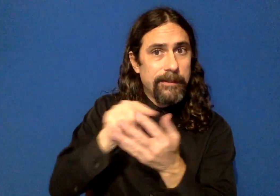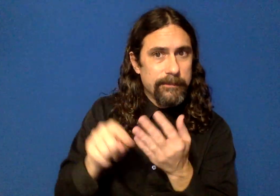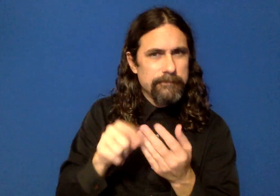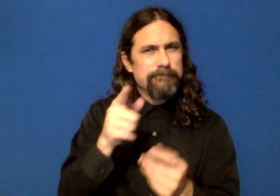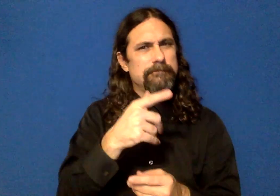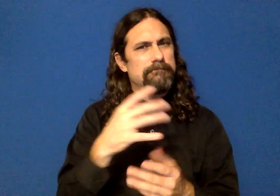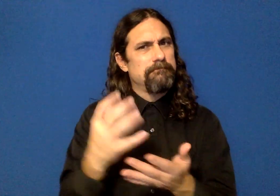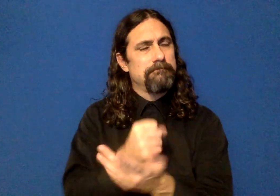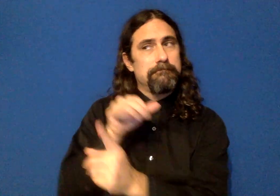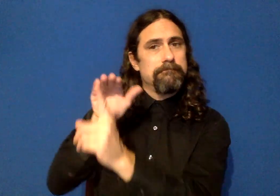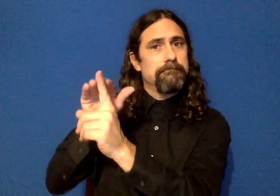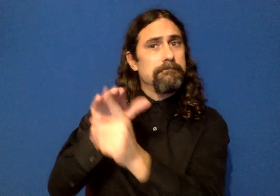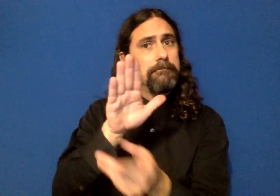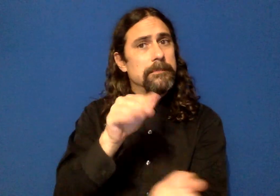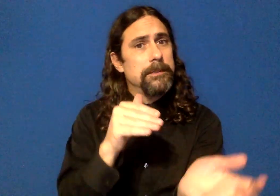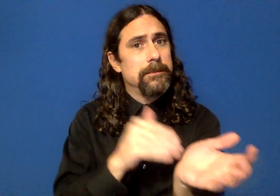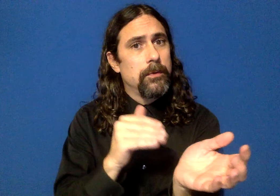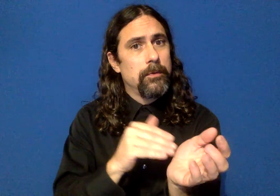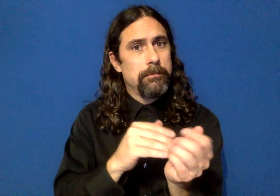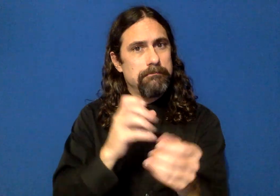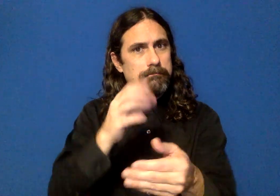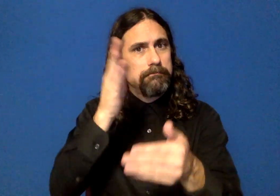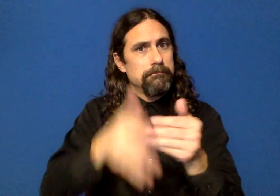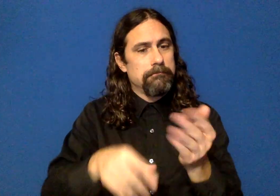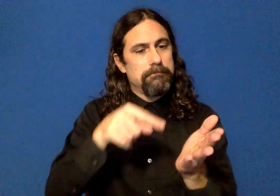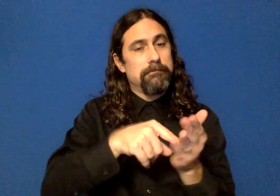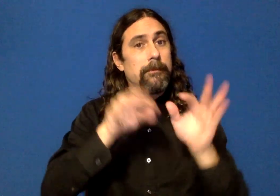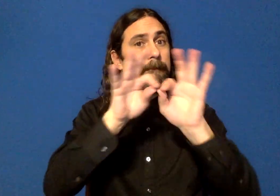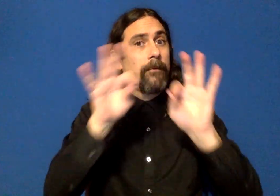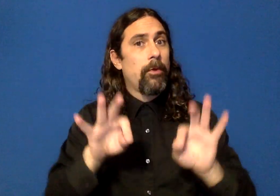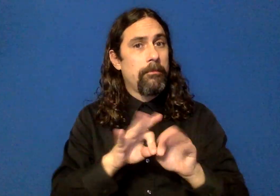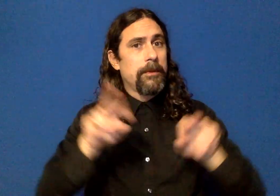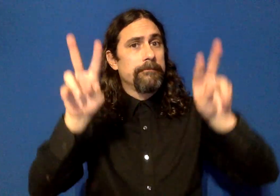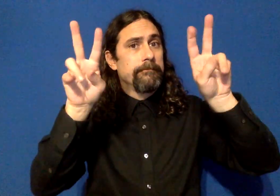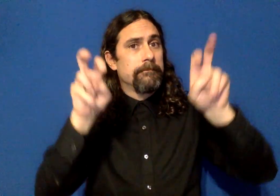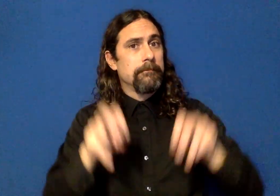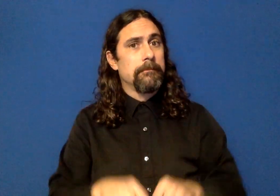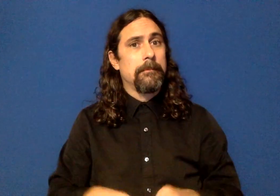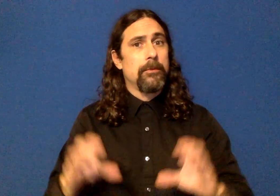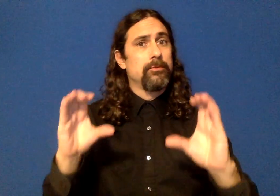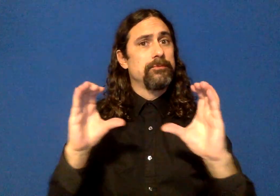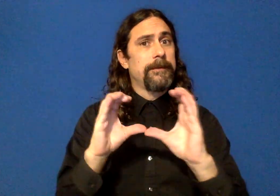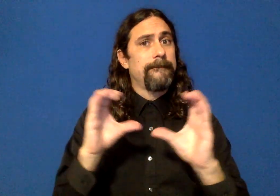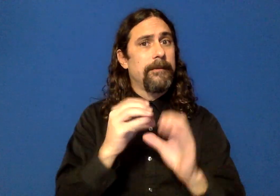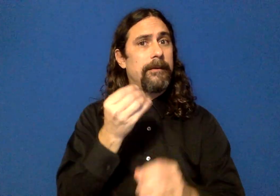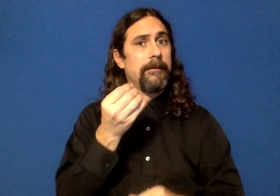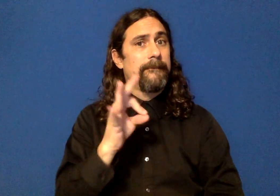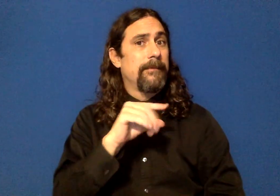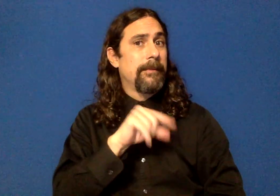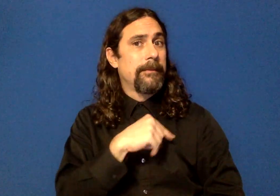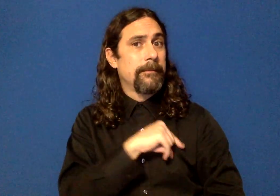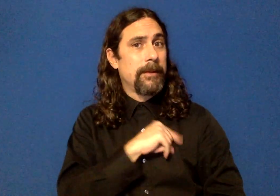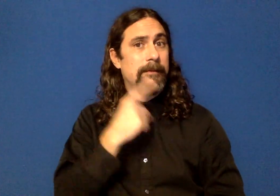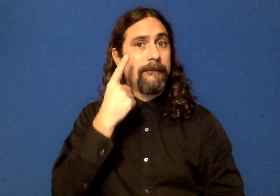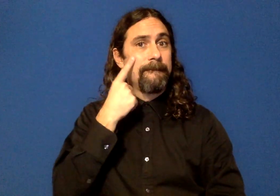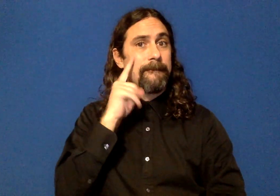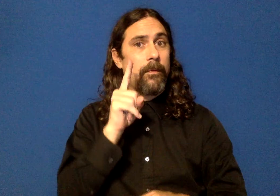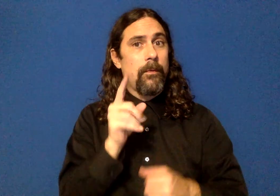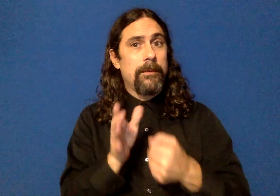which is a form that HPD and HDC uses to verify that someone in a household qualifies for a